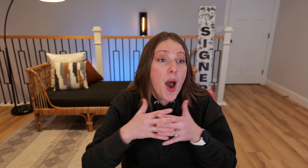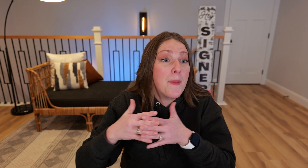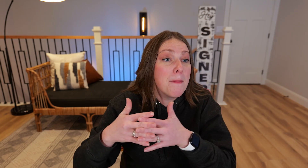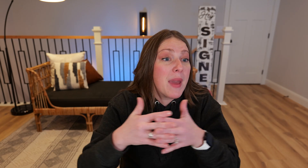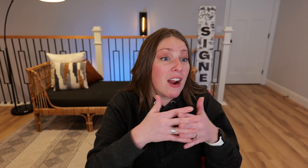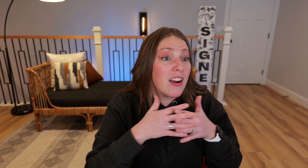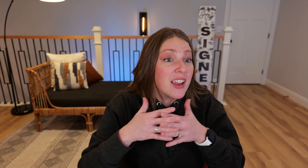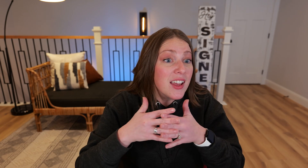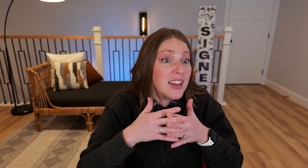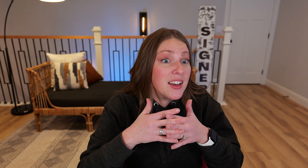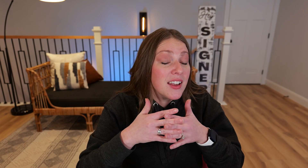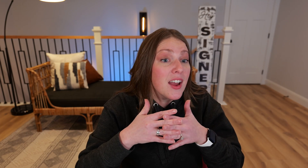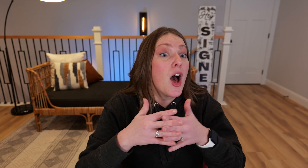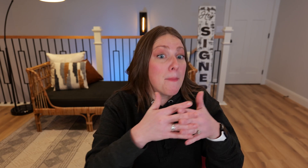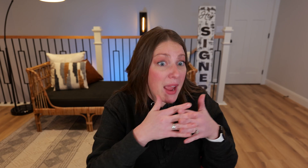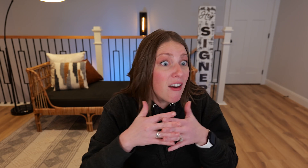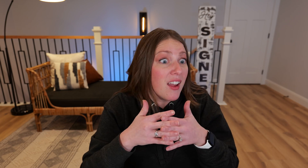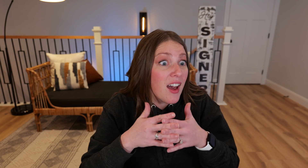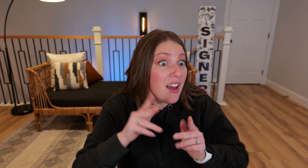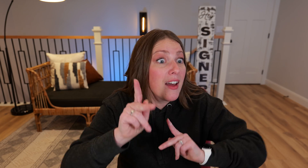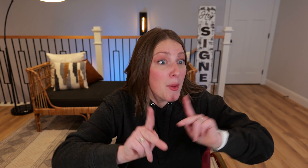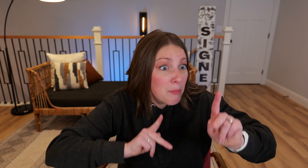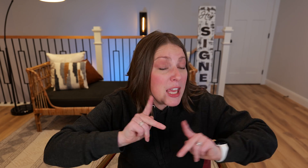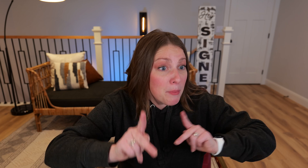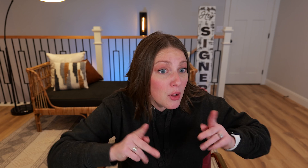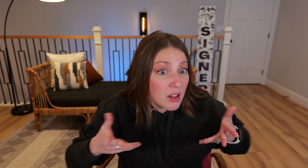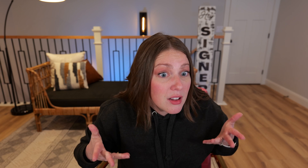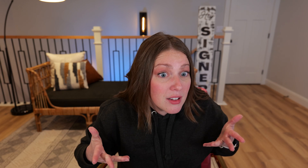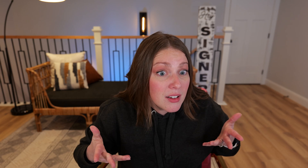American America, people